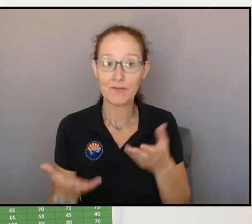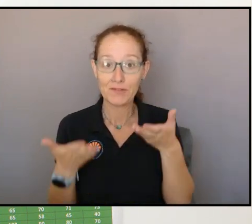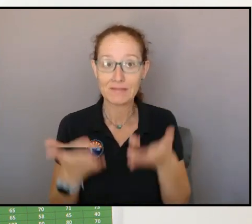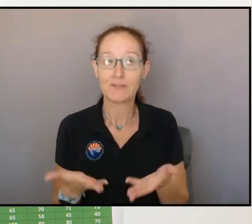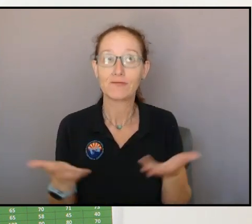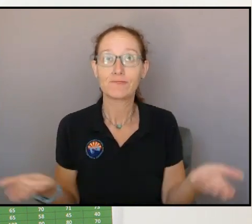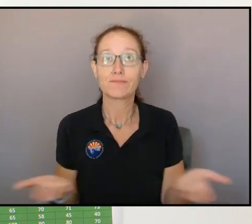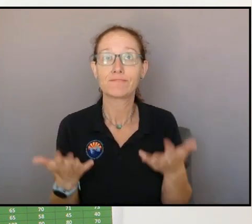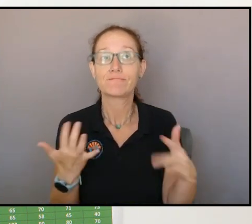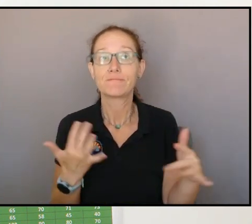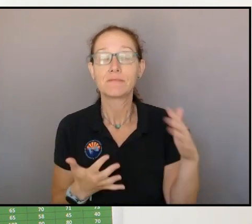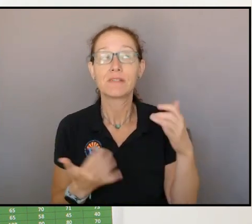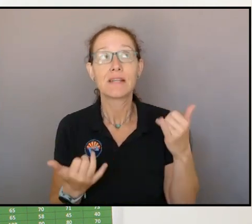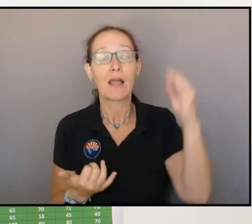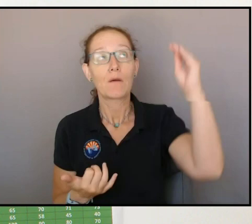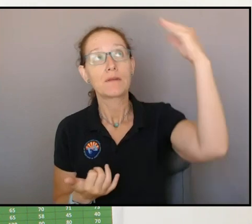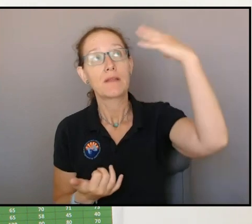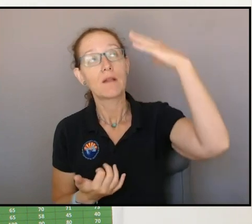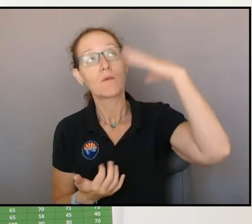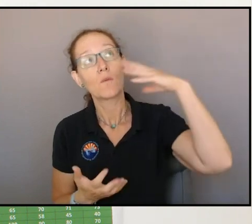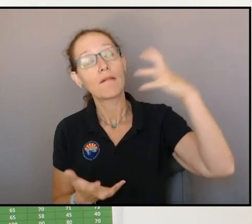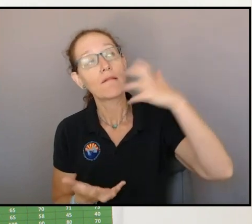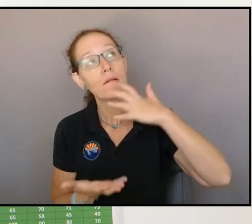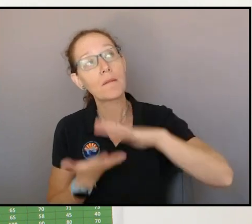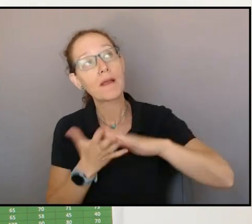atmosphere this afternoon, and bring us some widespread